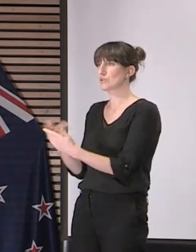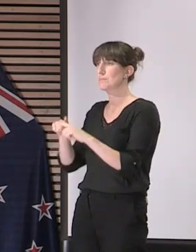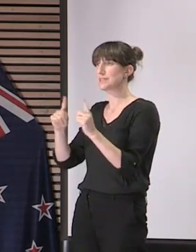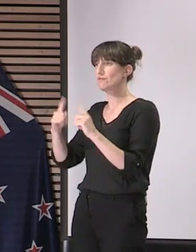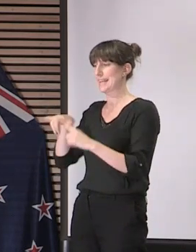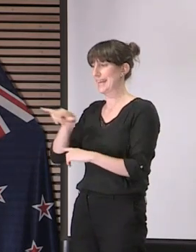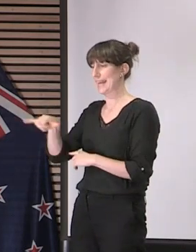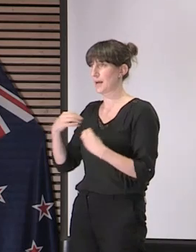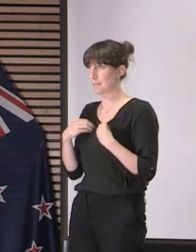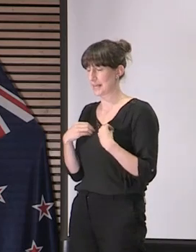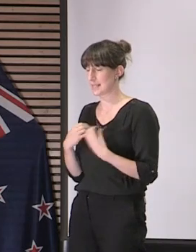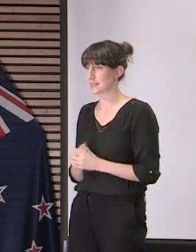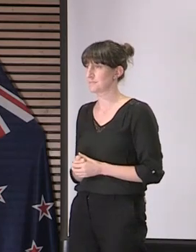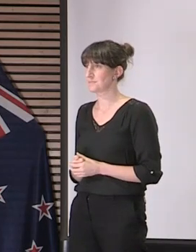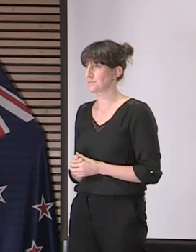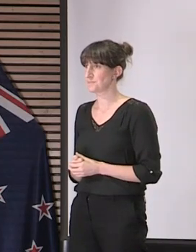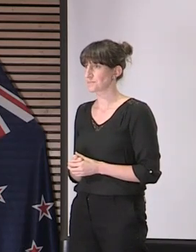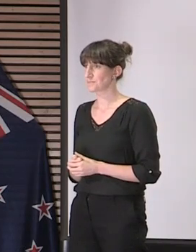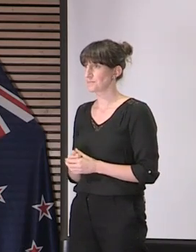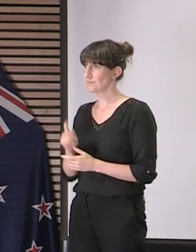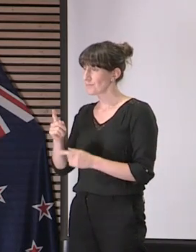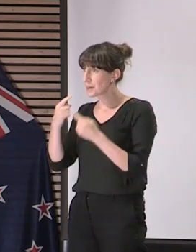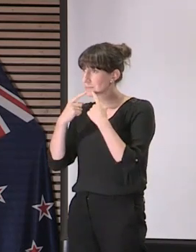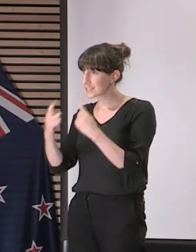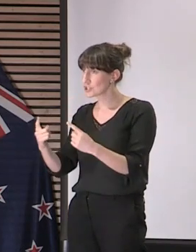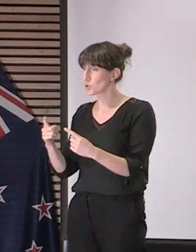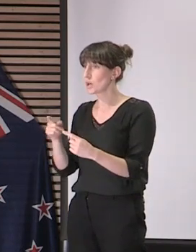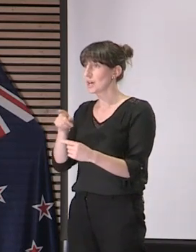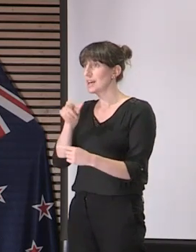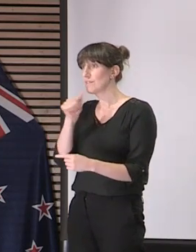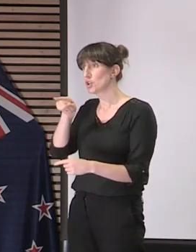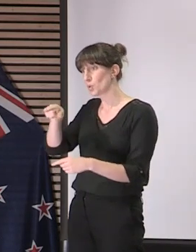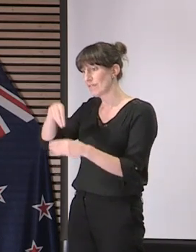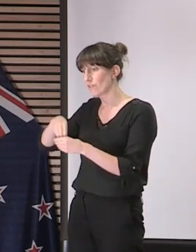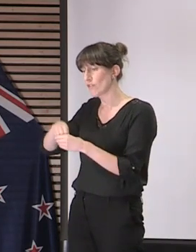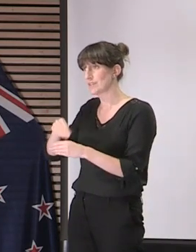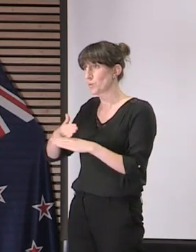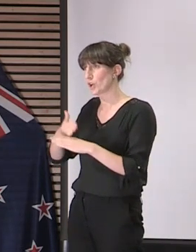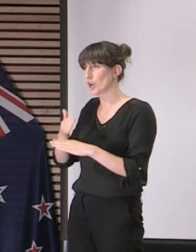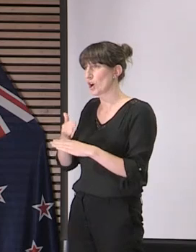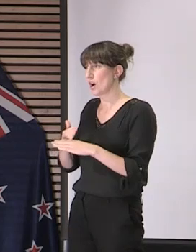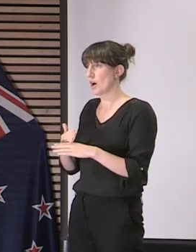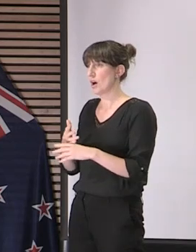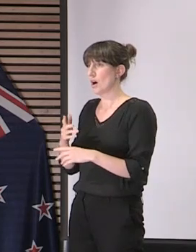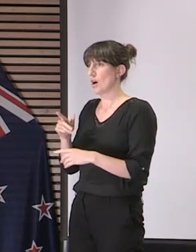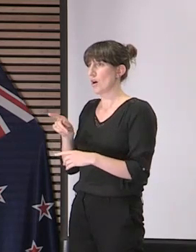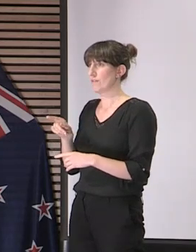those proposals as we speak and we will have further announcements later this